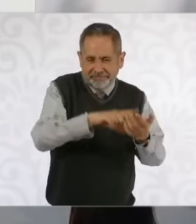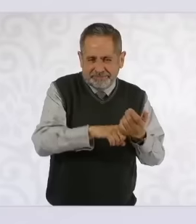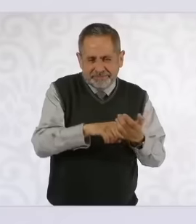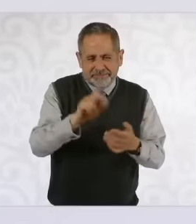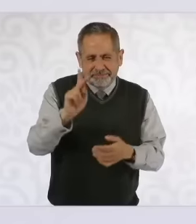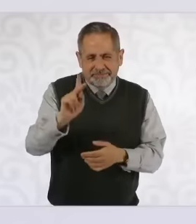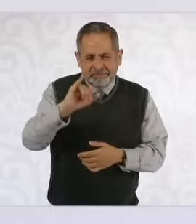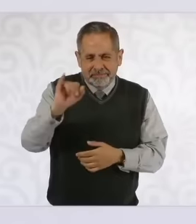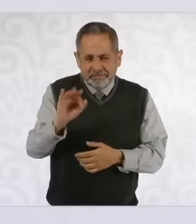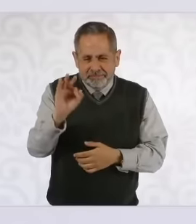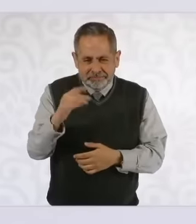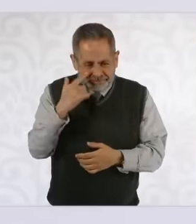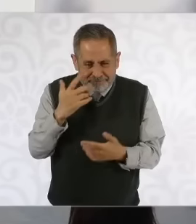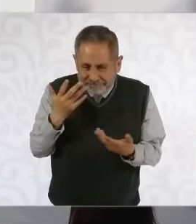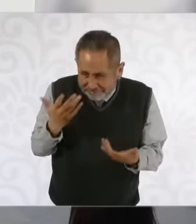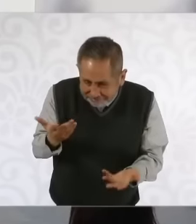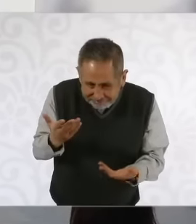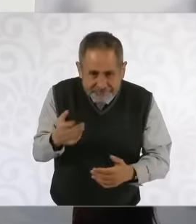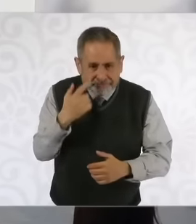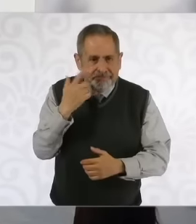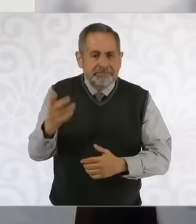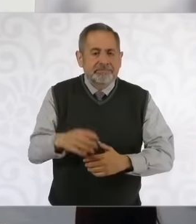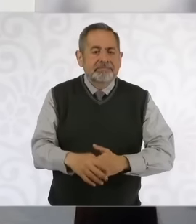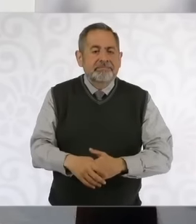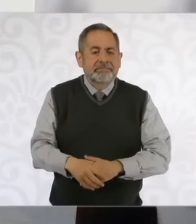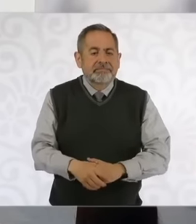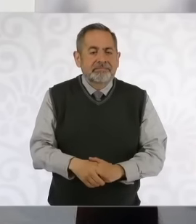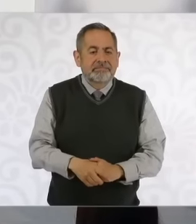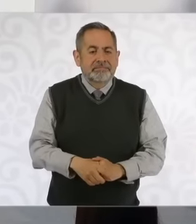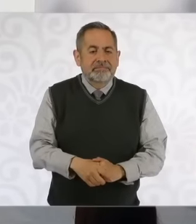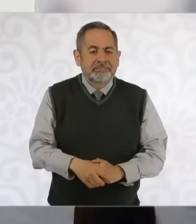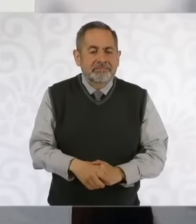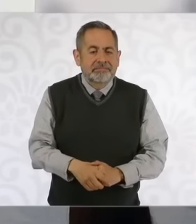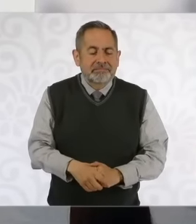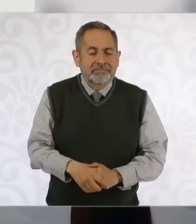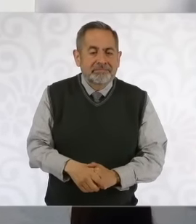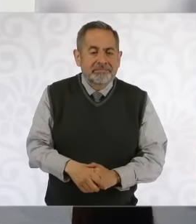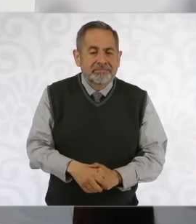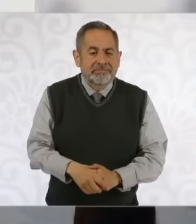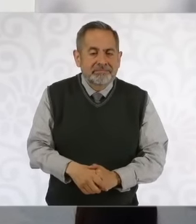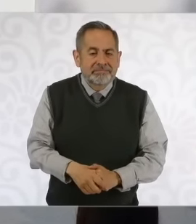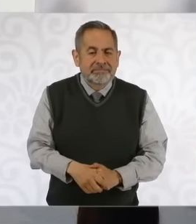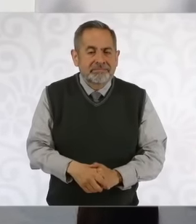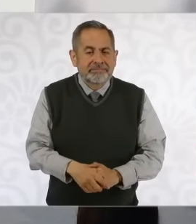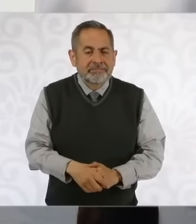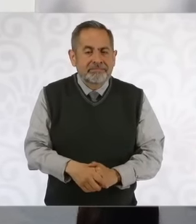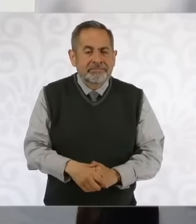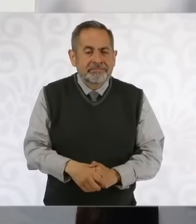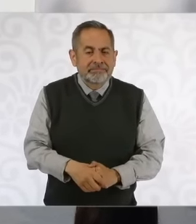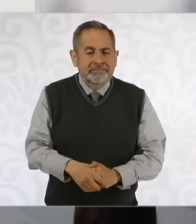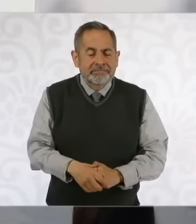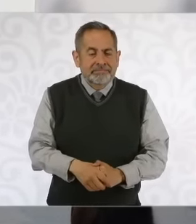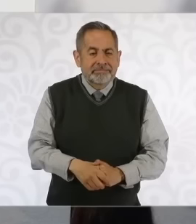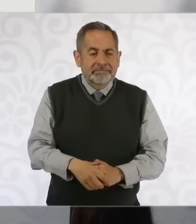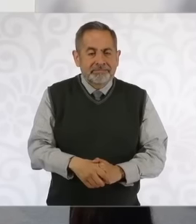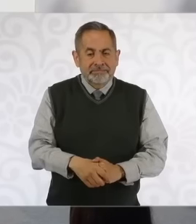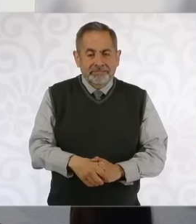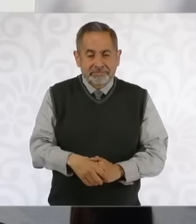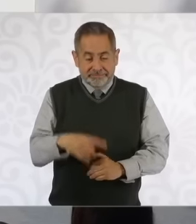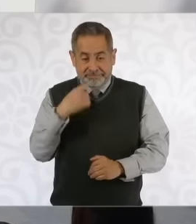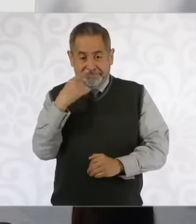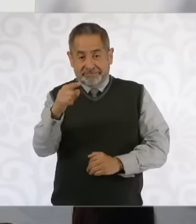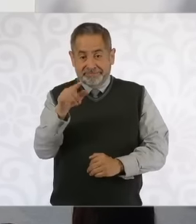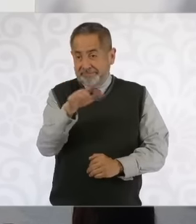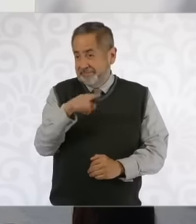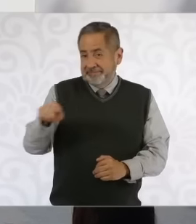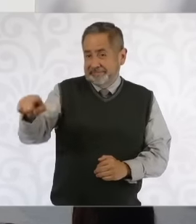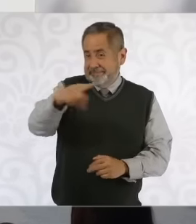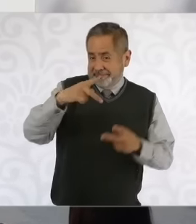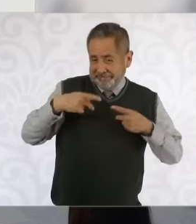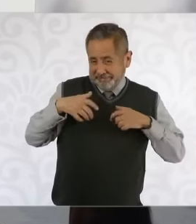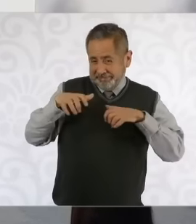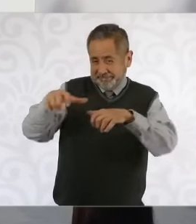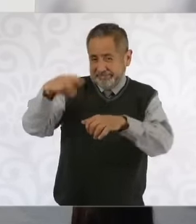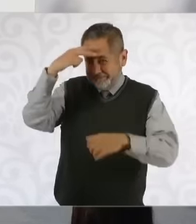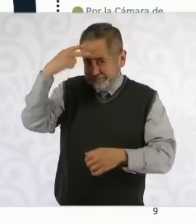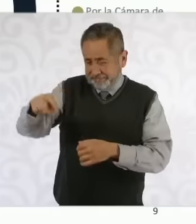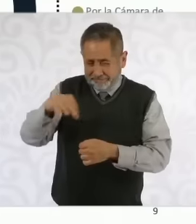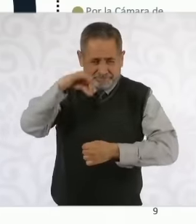not by election of the people of Mexico magistrates and judges